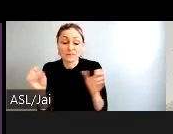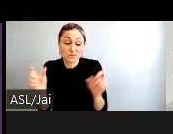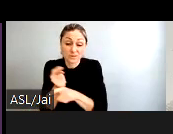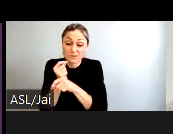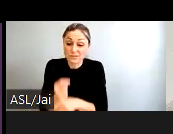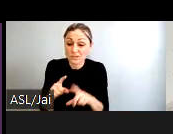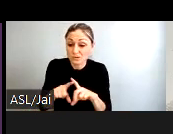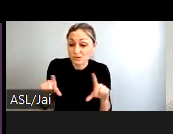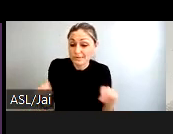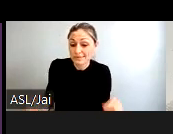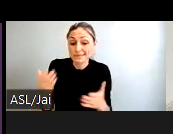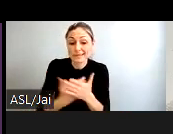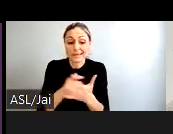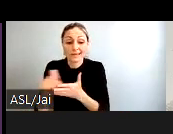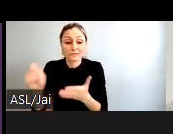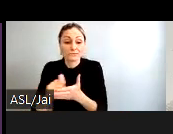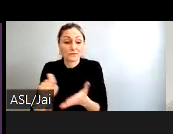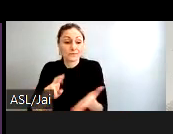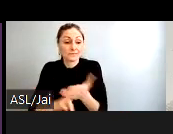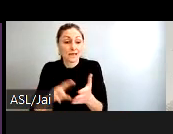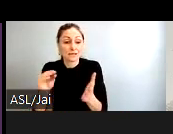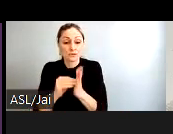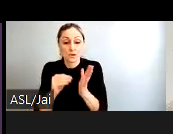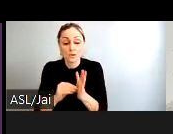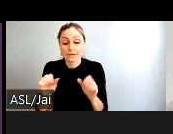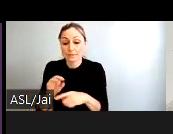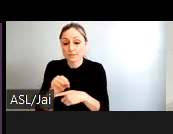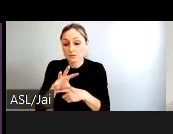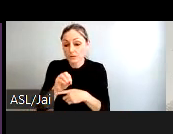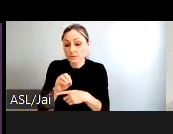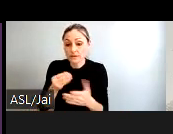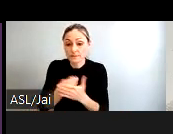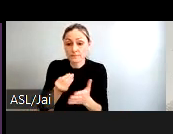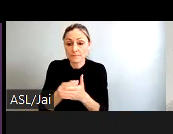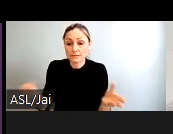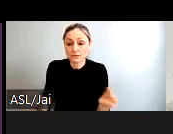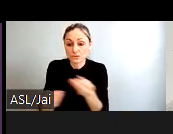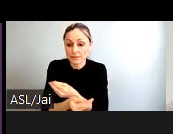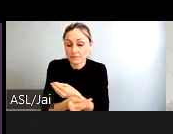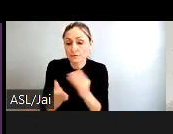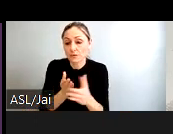handwritten or signed note, screen shots of money transfer through apps like cash